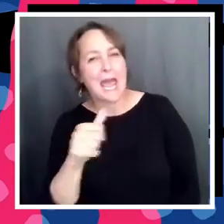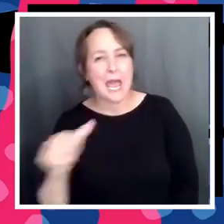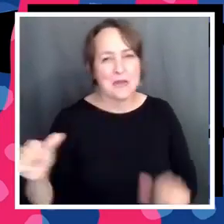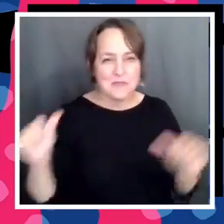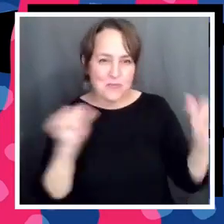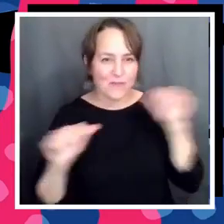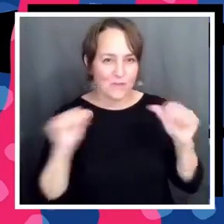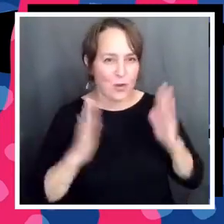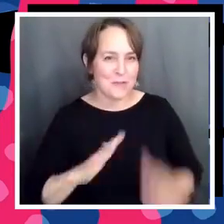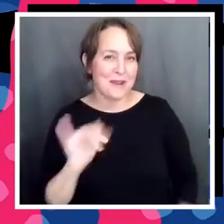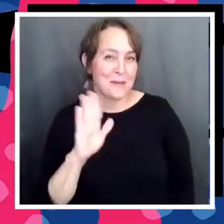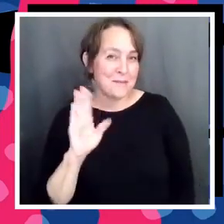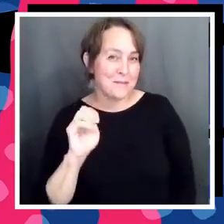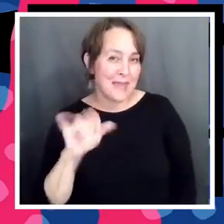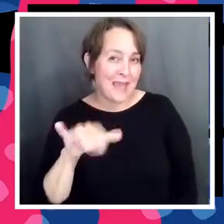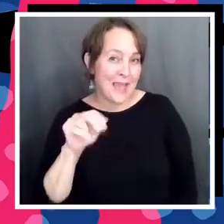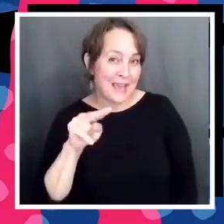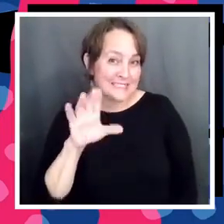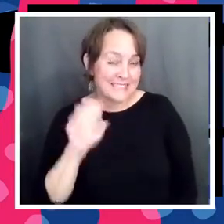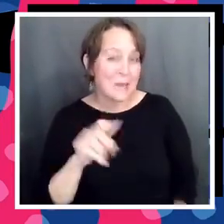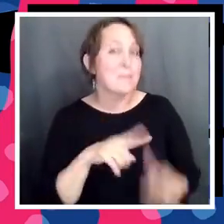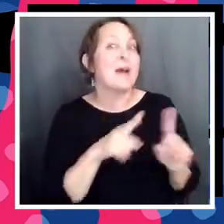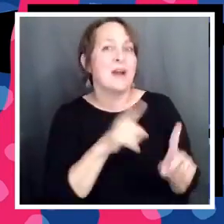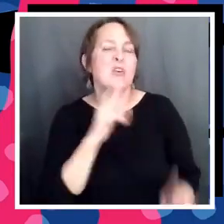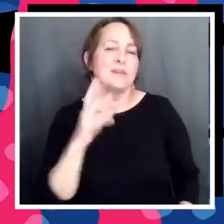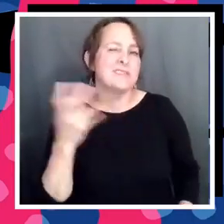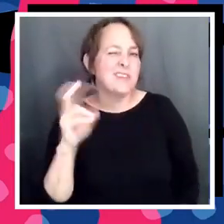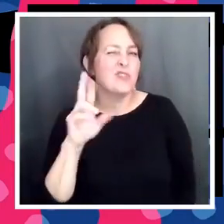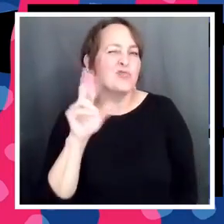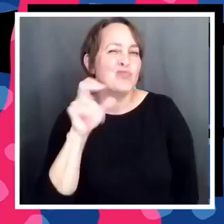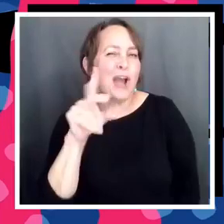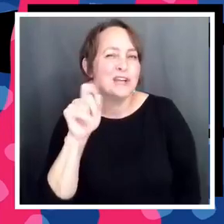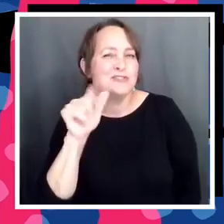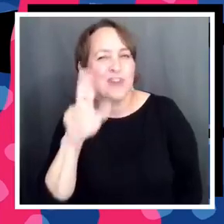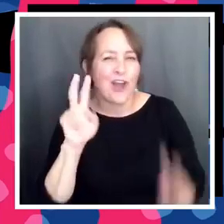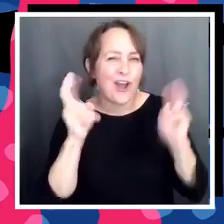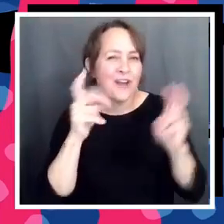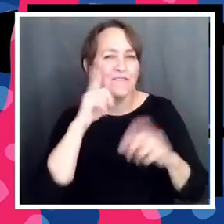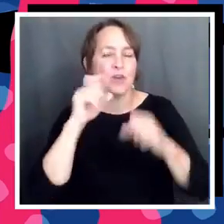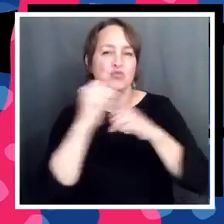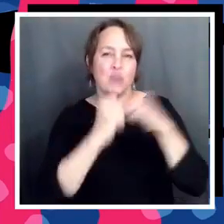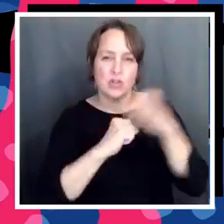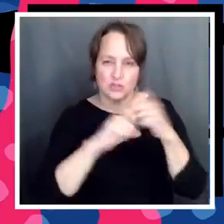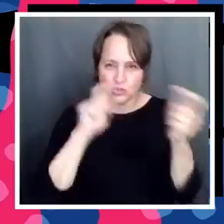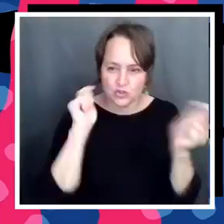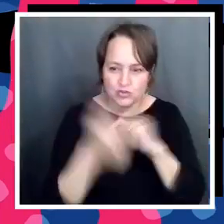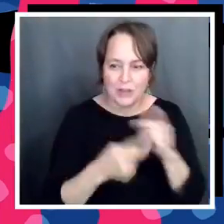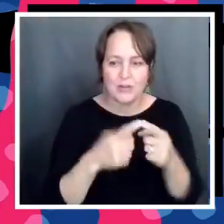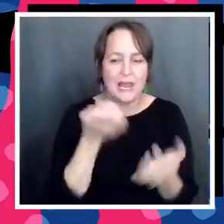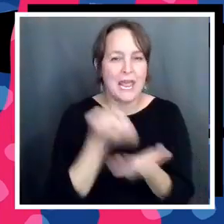HEAR FROM SENATOR ELIZABETH